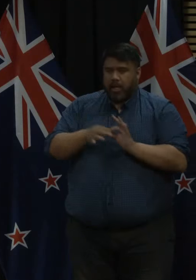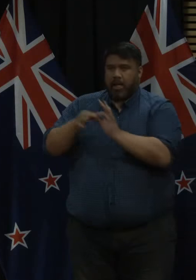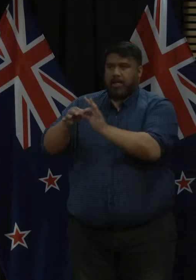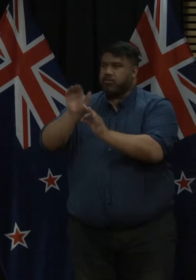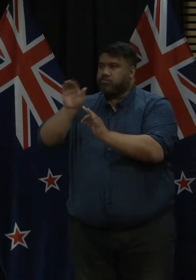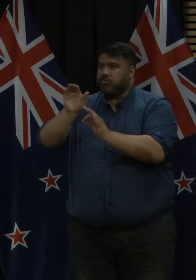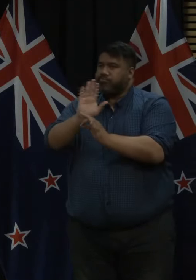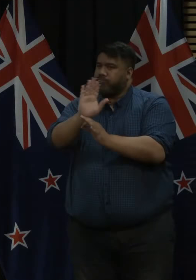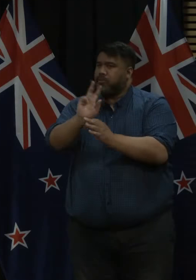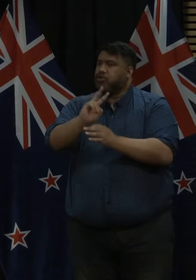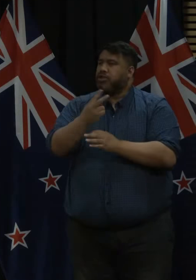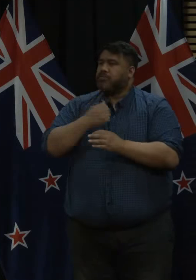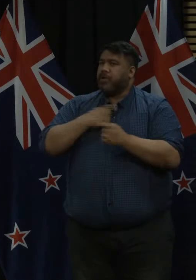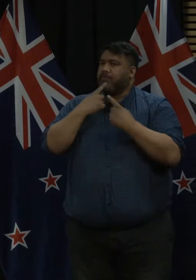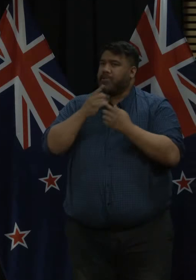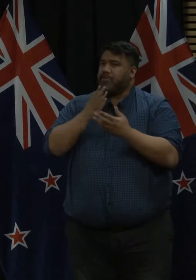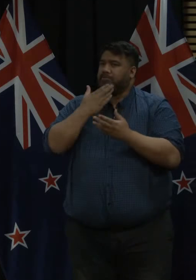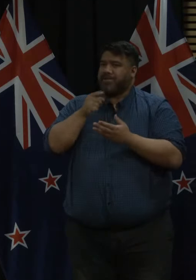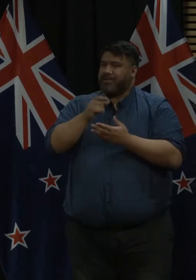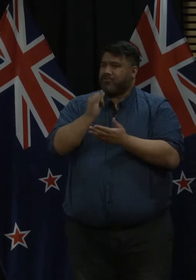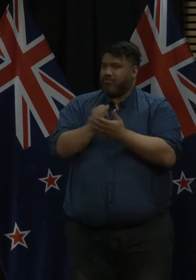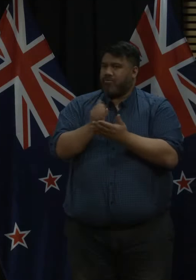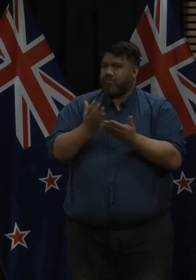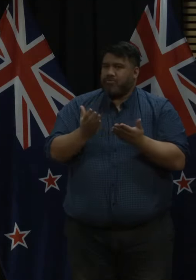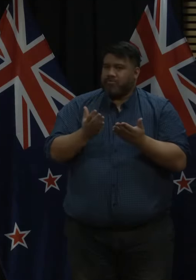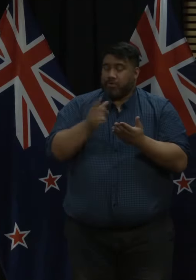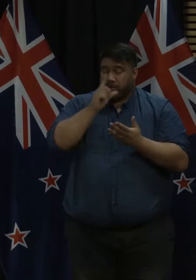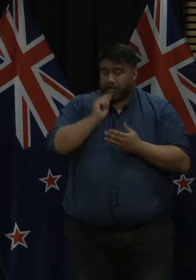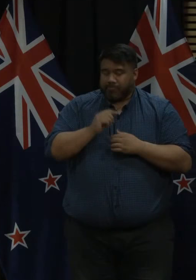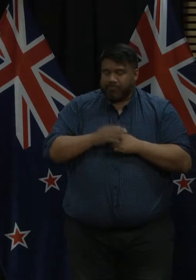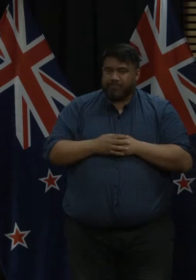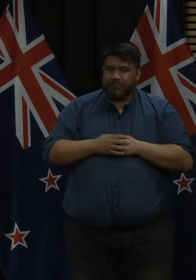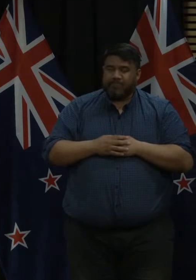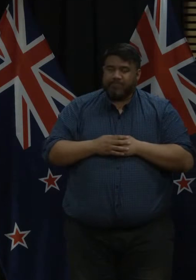you find something incorrect in the details there is a link for